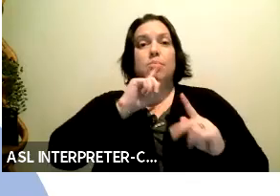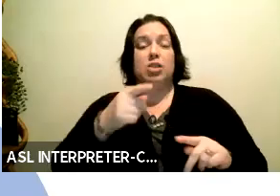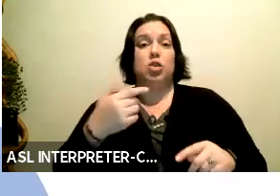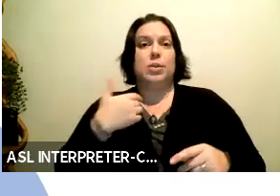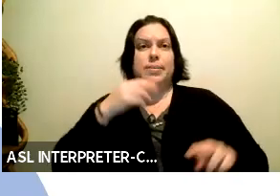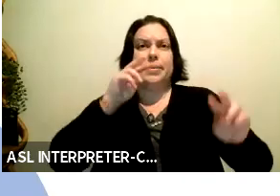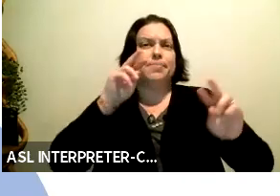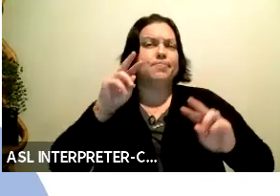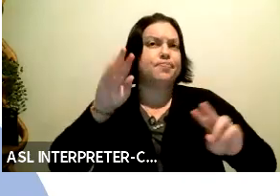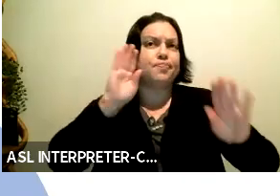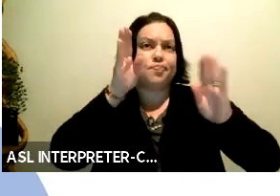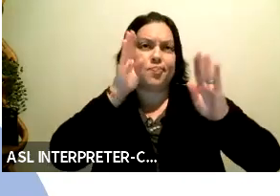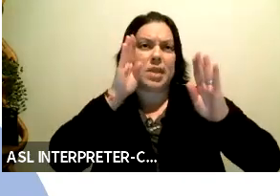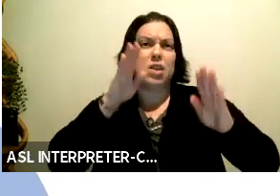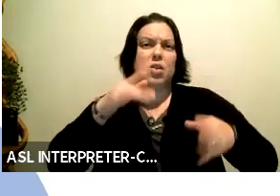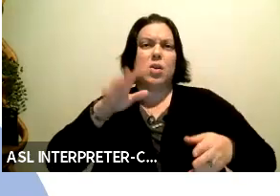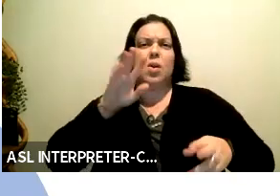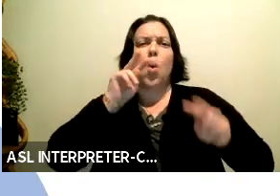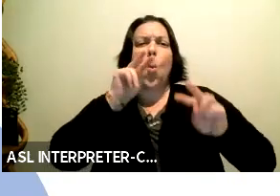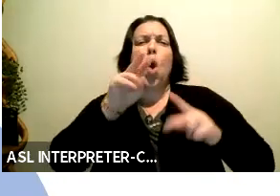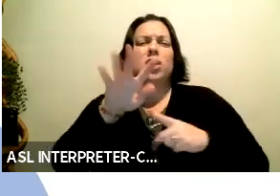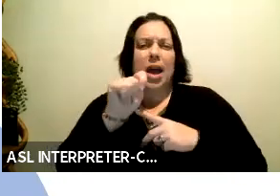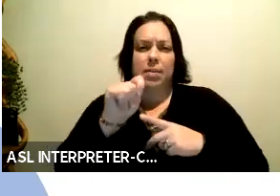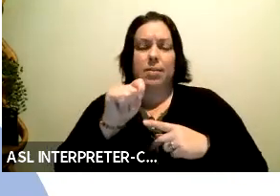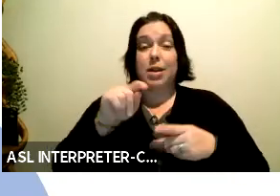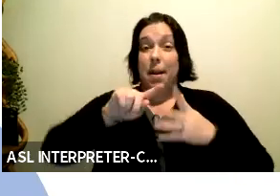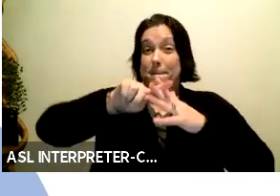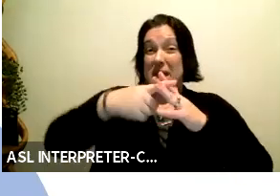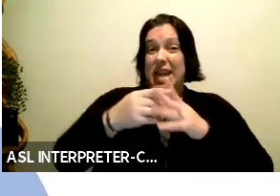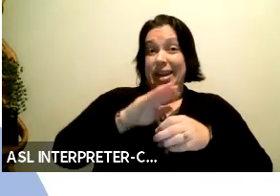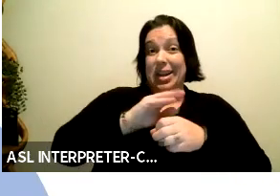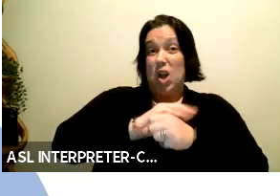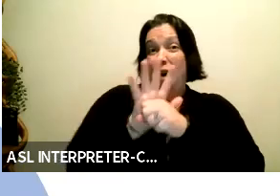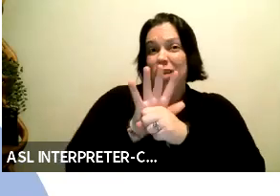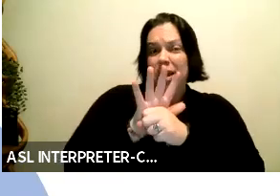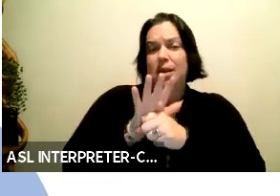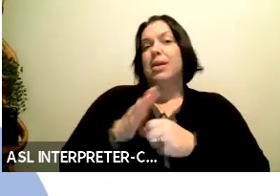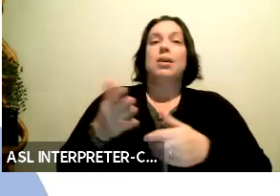when we were at the beginning of COVID, access and functional needs was not just a label or